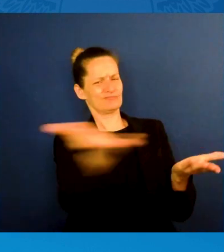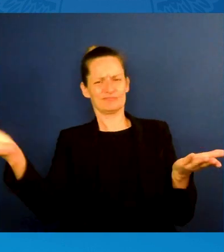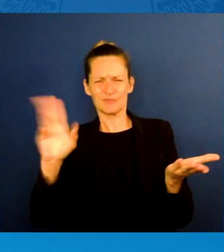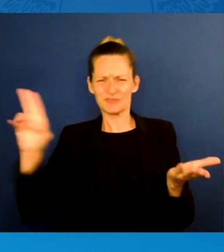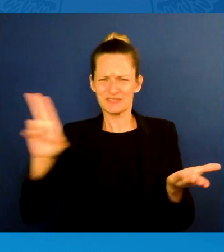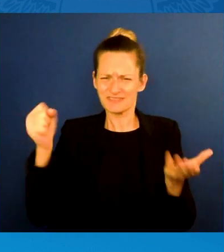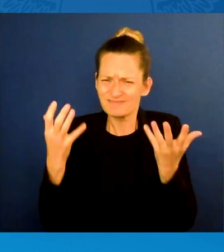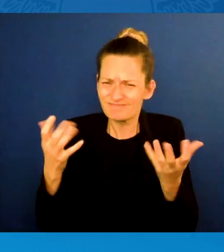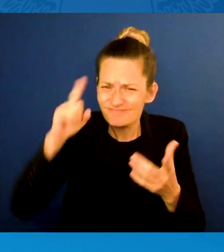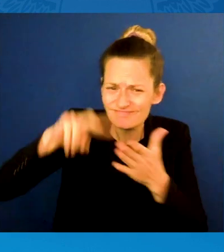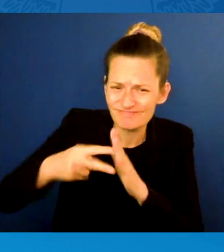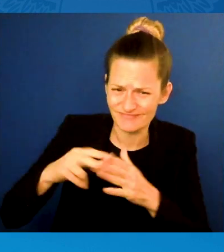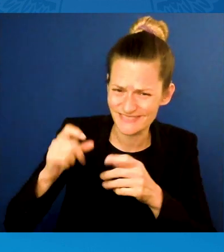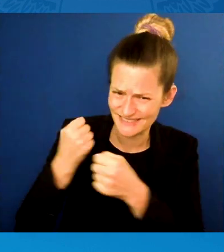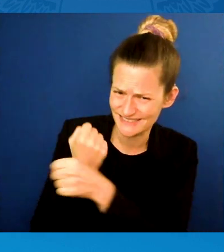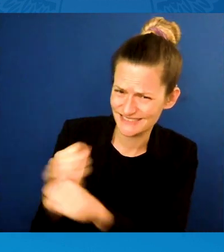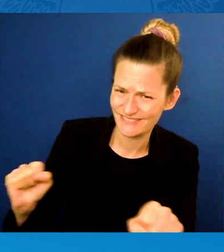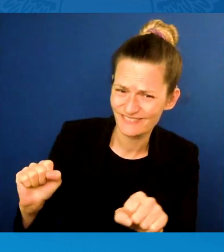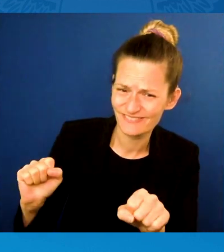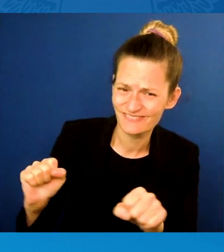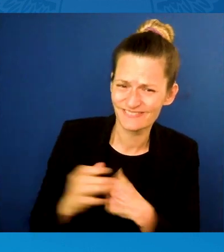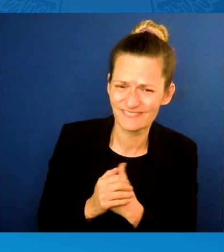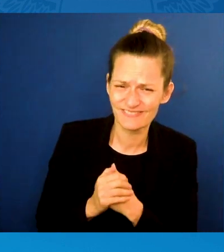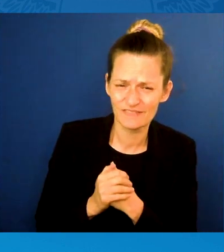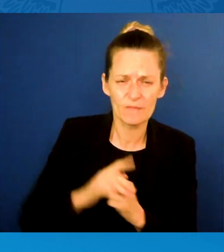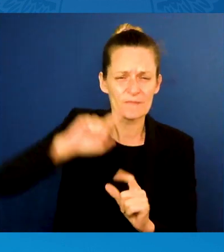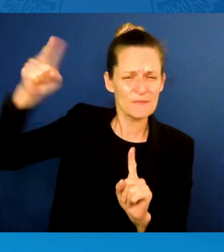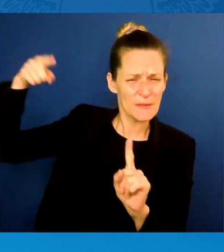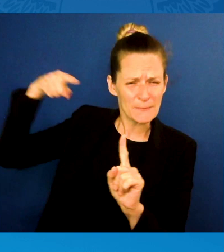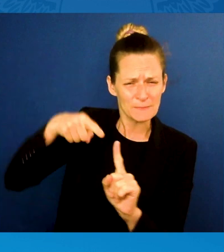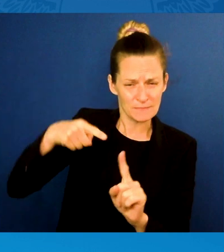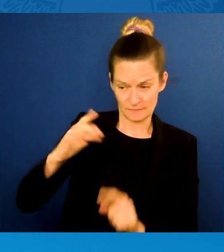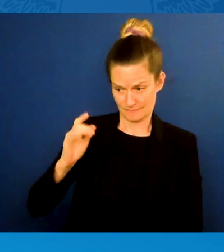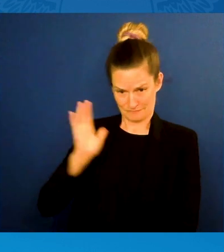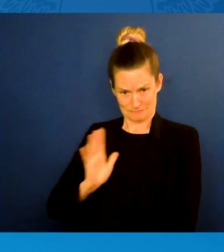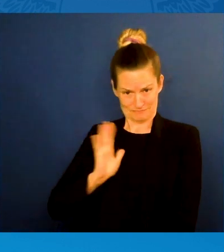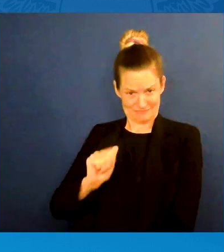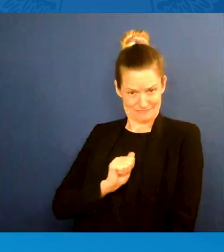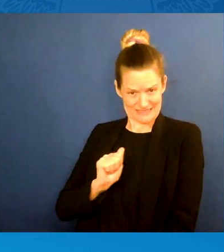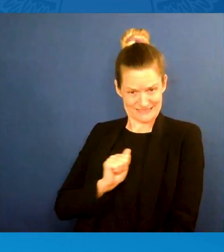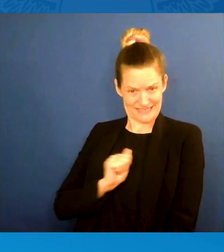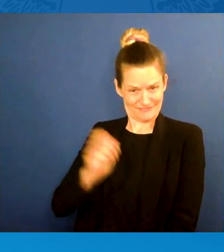And to the subject at hand: As a former Attorney General, I know the work of these extraordinary leaders,